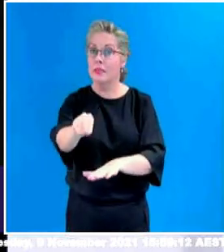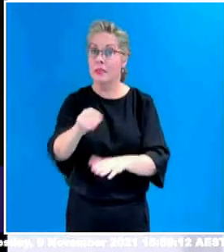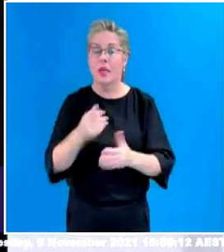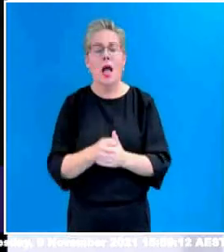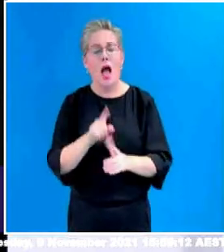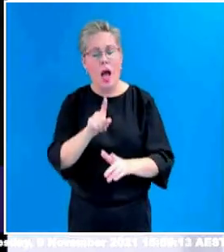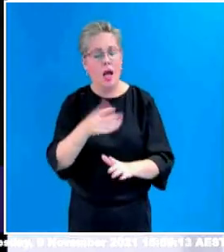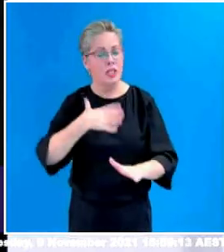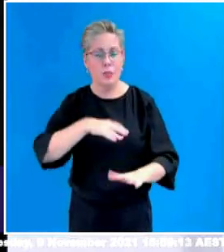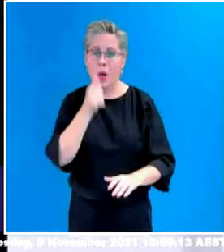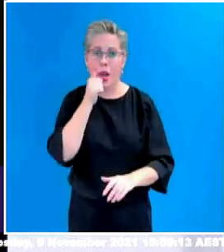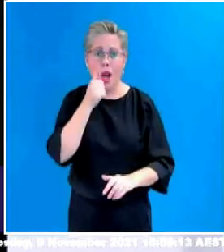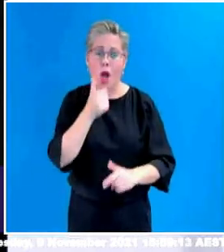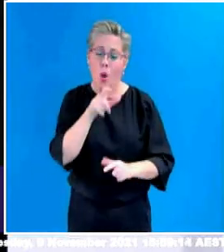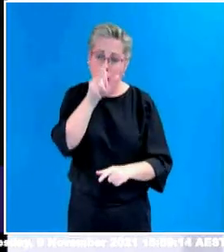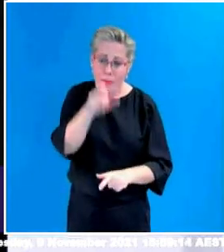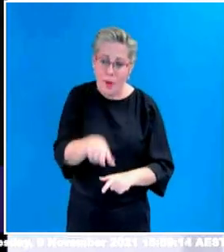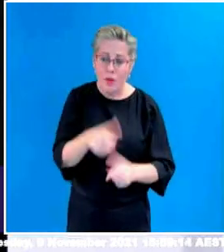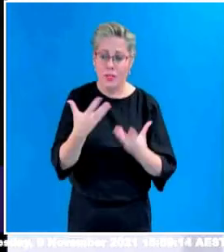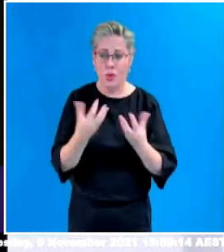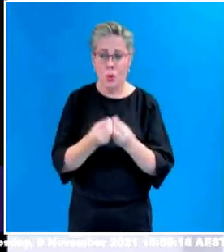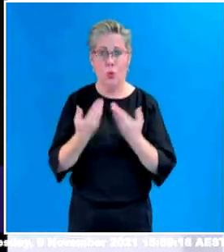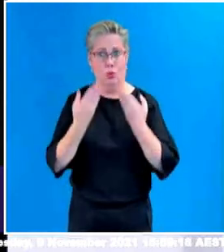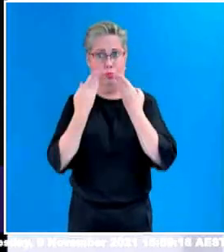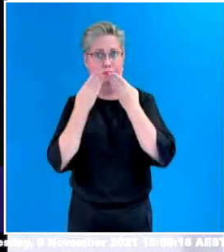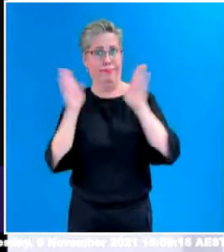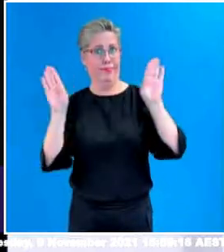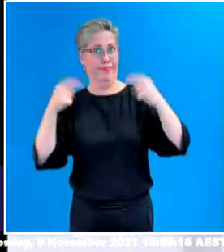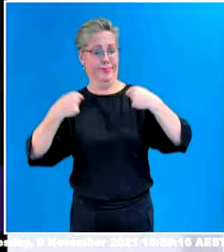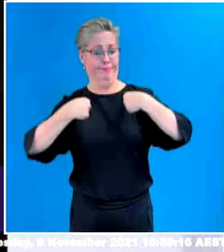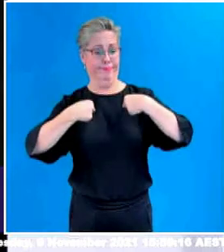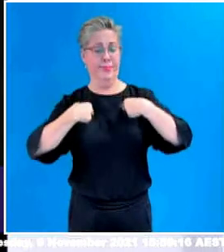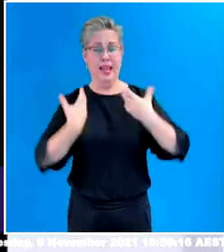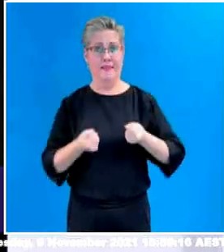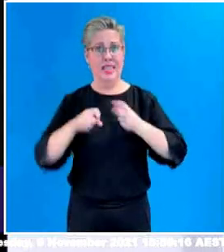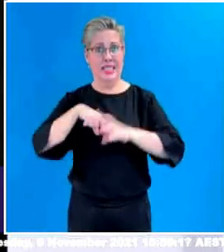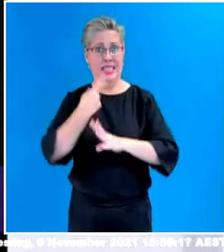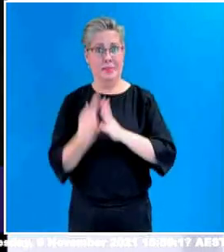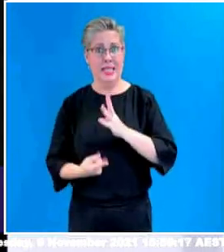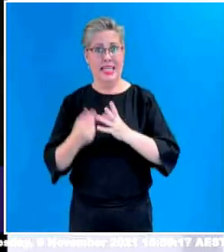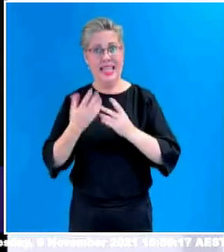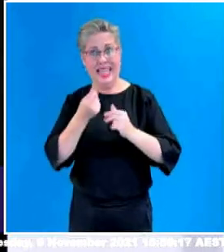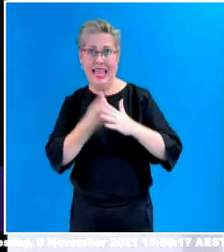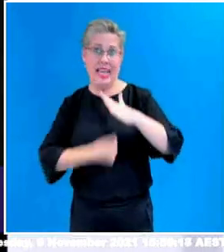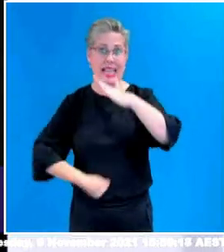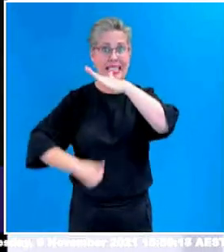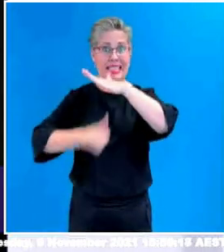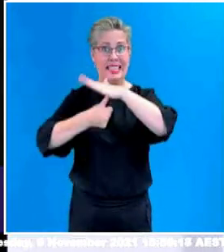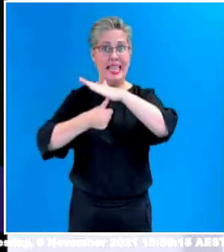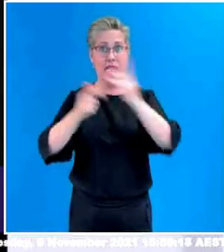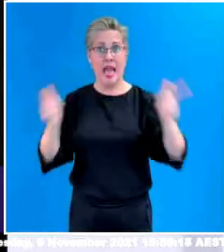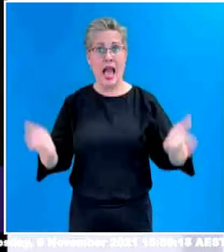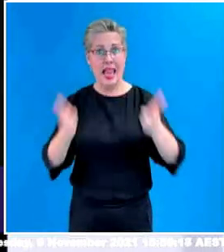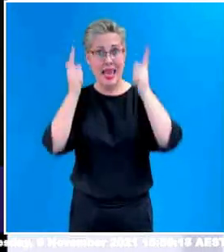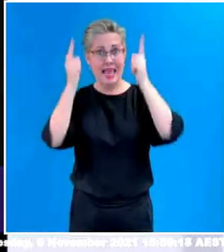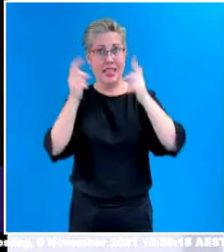with an identified disability in a senior role working on the focal point work? Not to my knowledge within the Department.